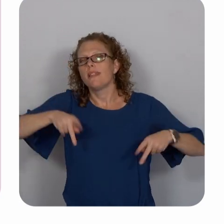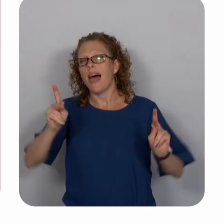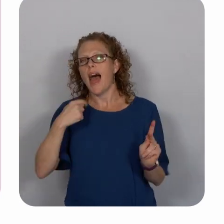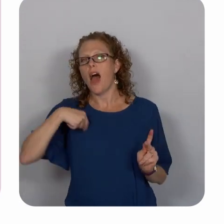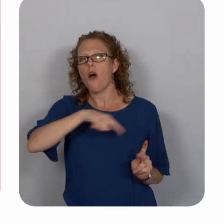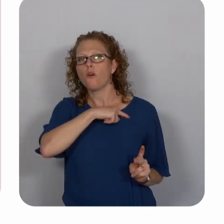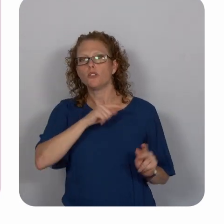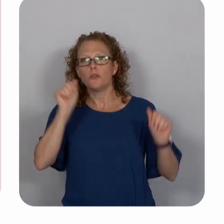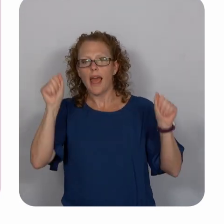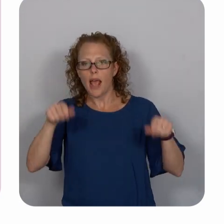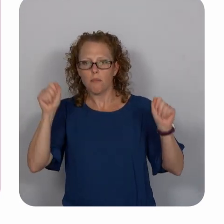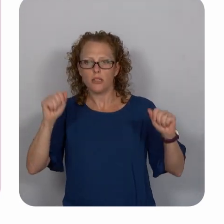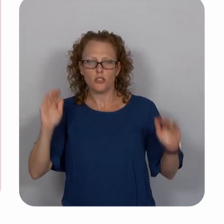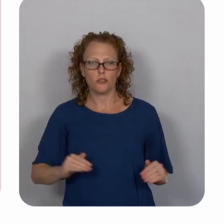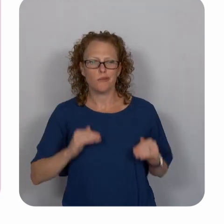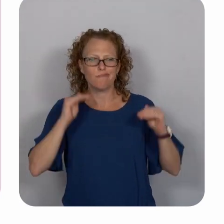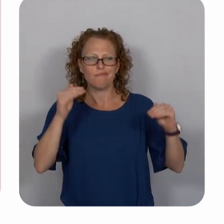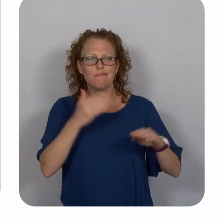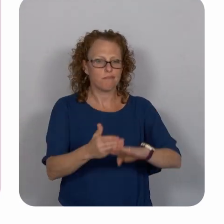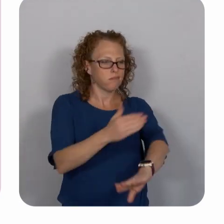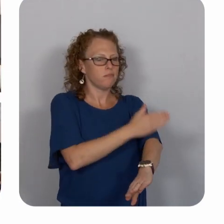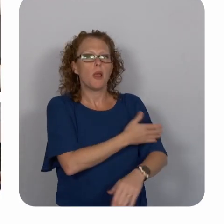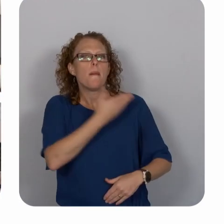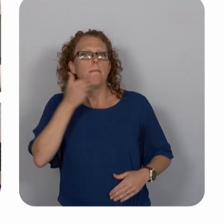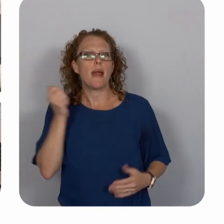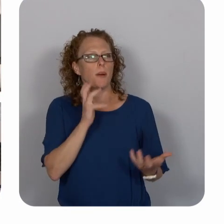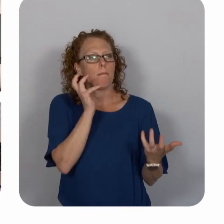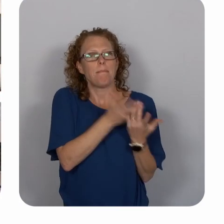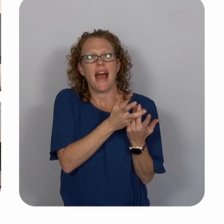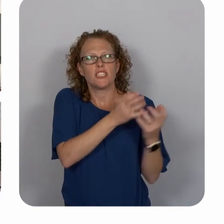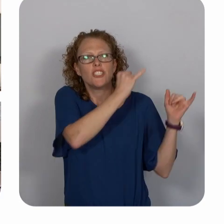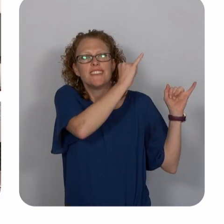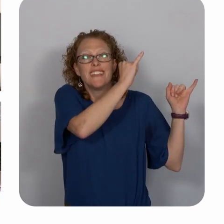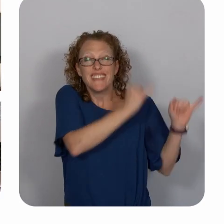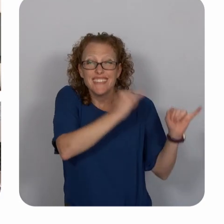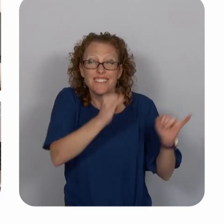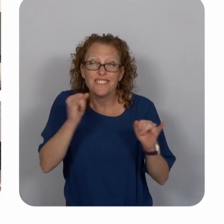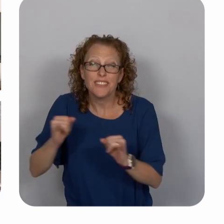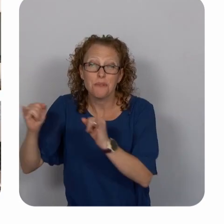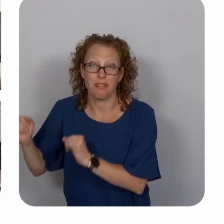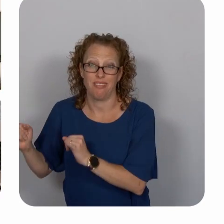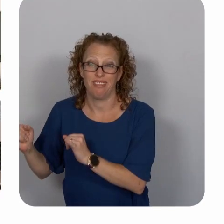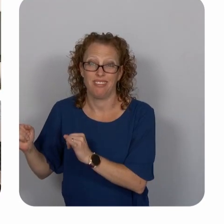and align better with their preferences. This technique can help us reduce